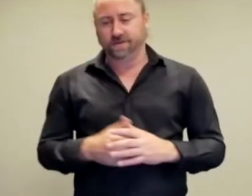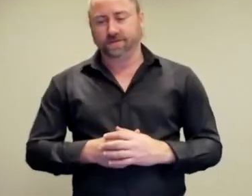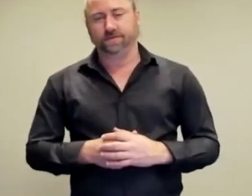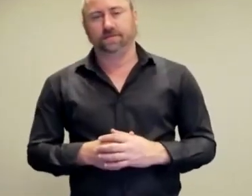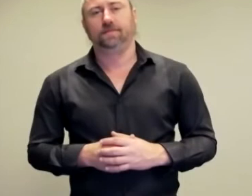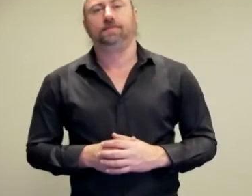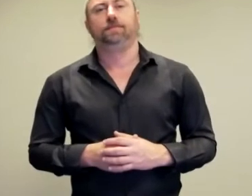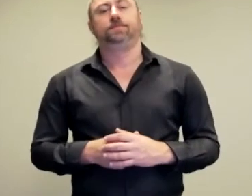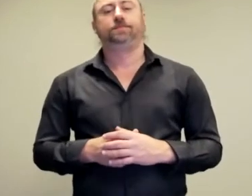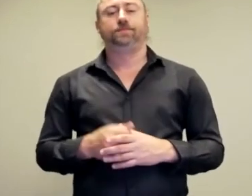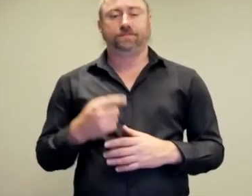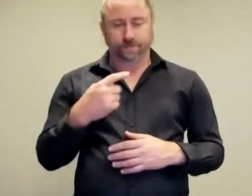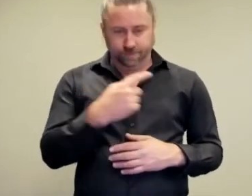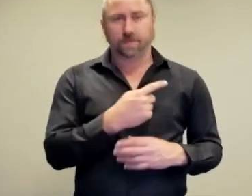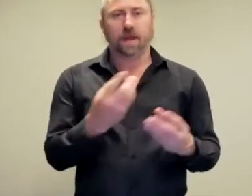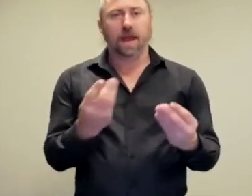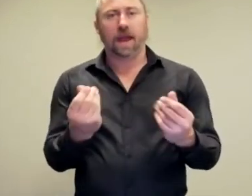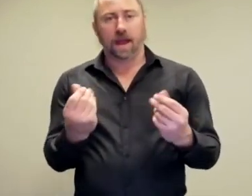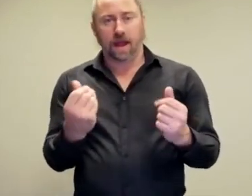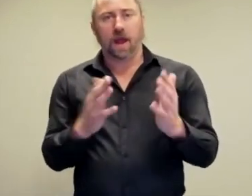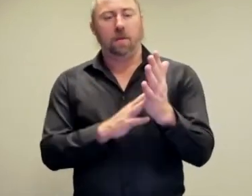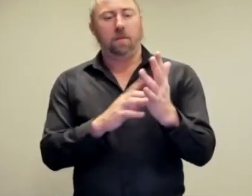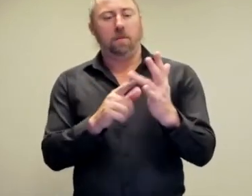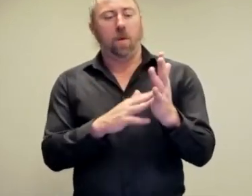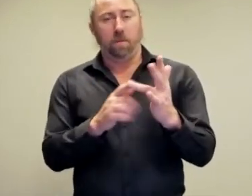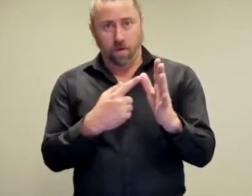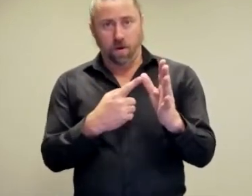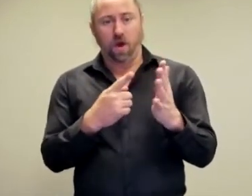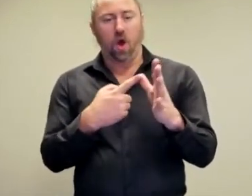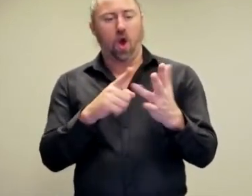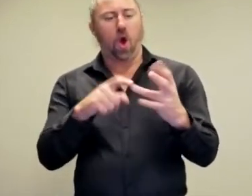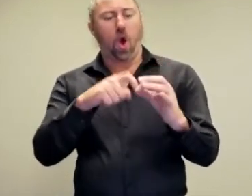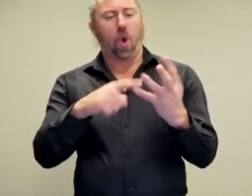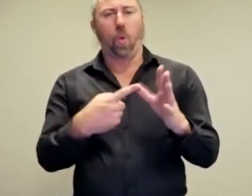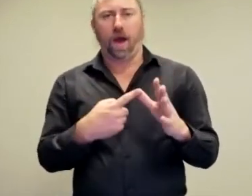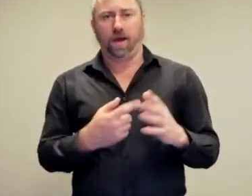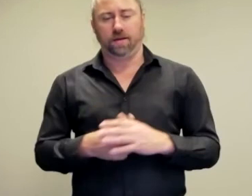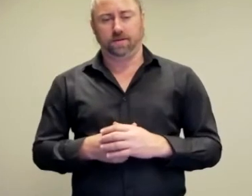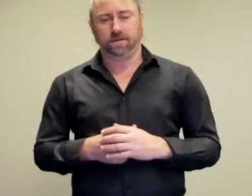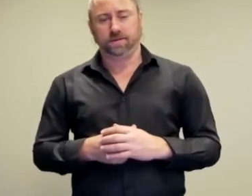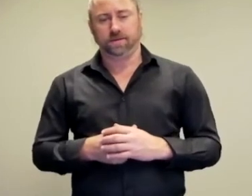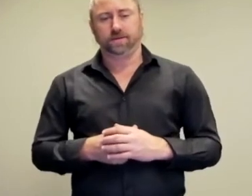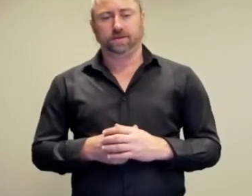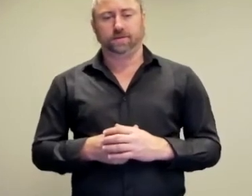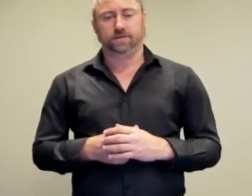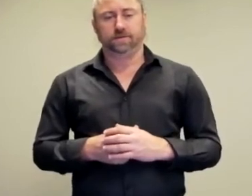This is my kinetic work Mama Ocllo